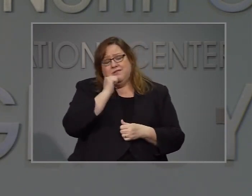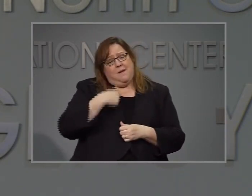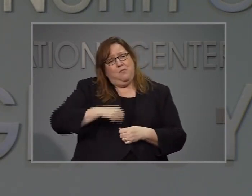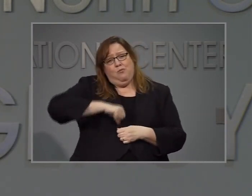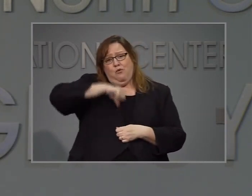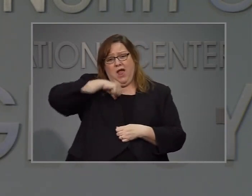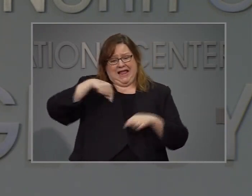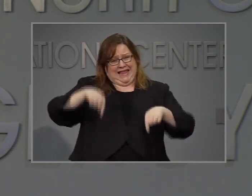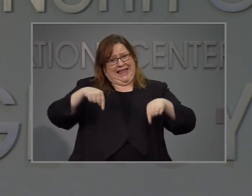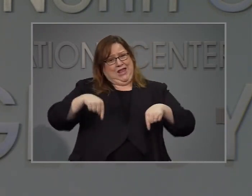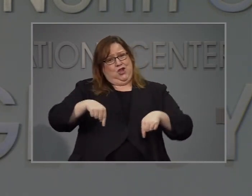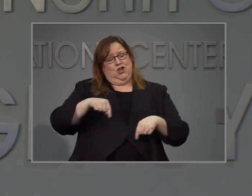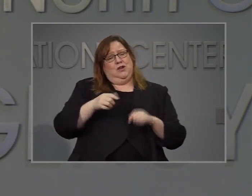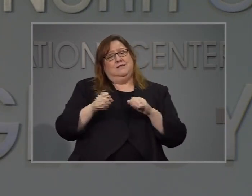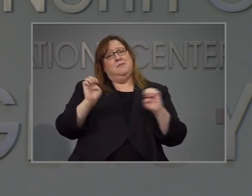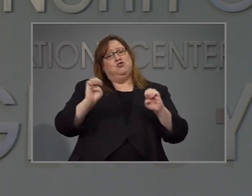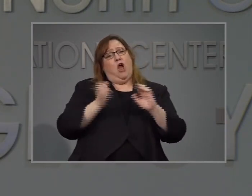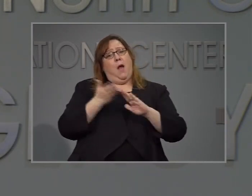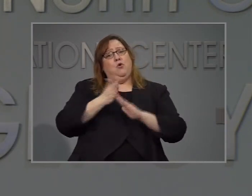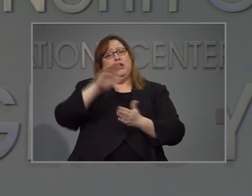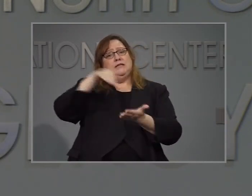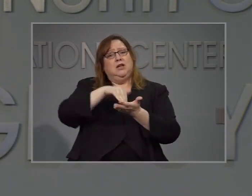STRENGTH AND COMPASSION FOR OTHERS. WEARING ONE MEANS THAT